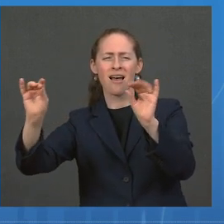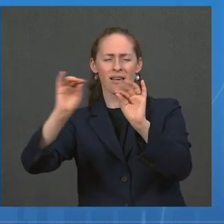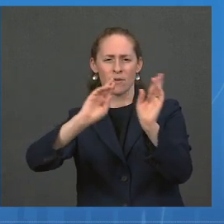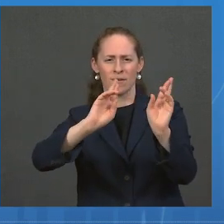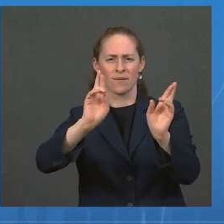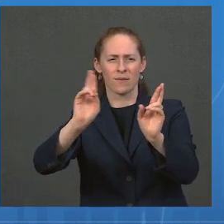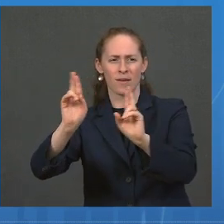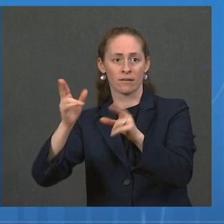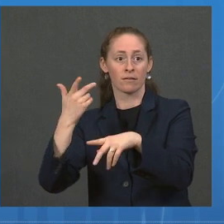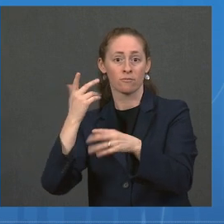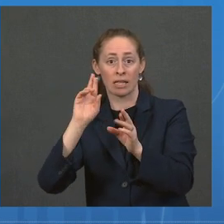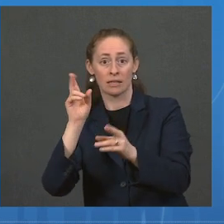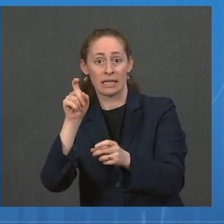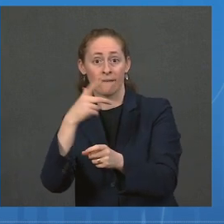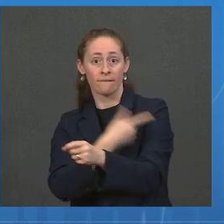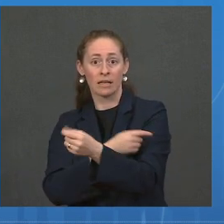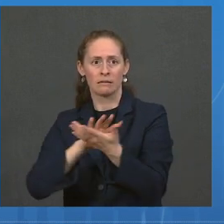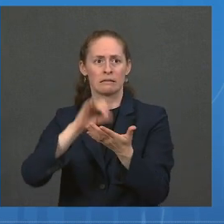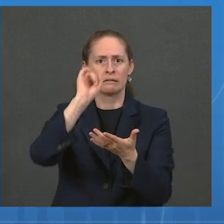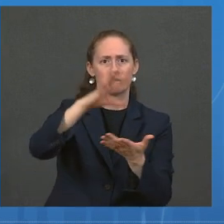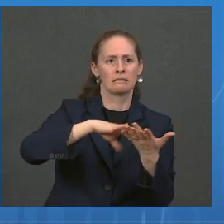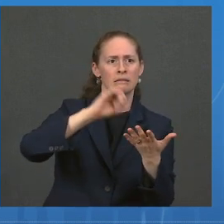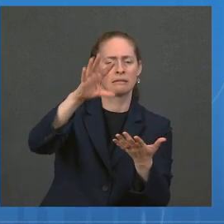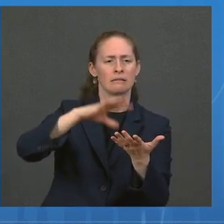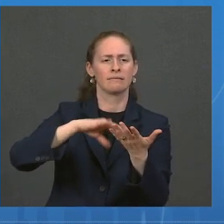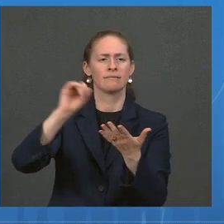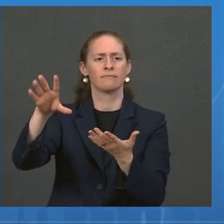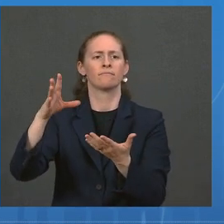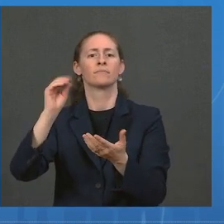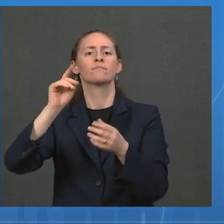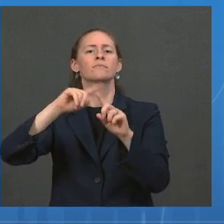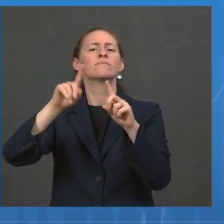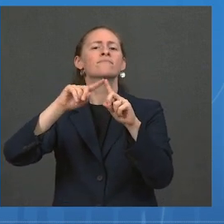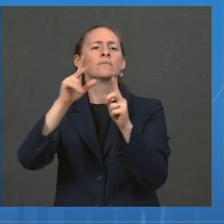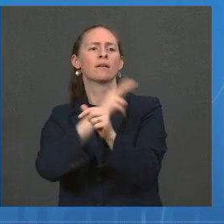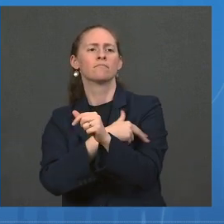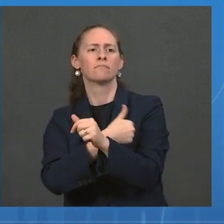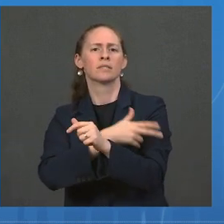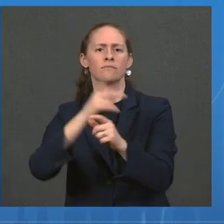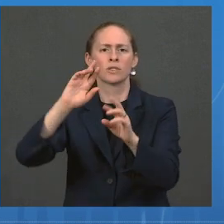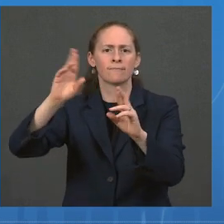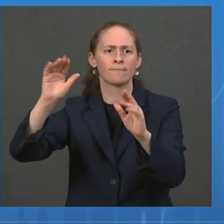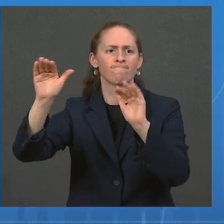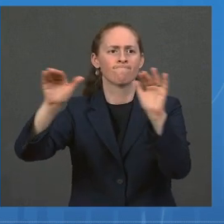working with children's hospitals, making sure that we have the community health centers